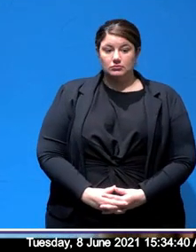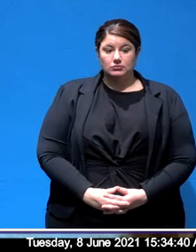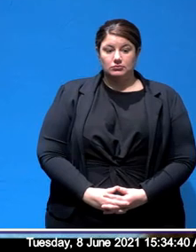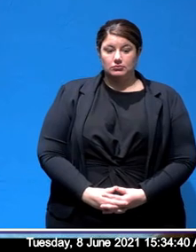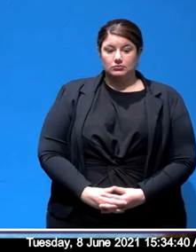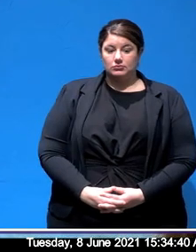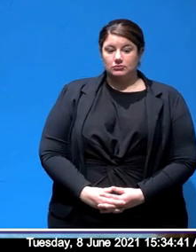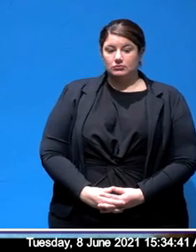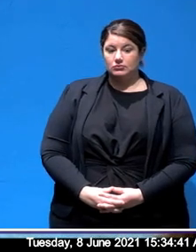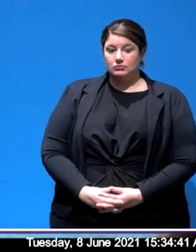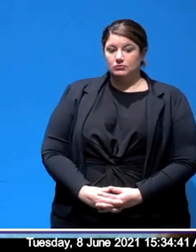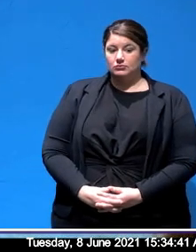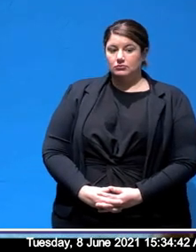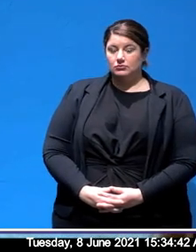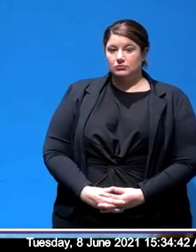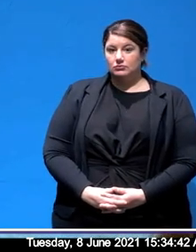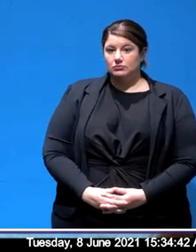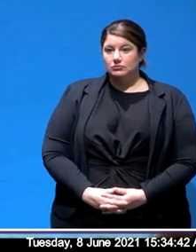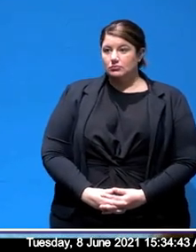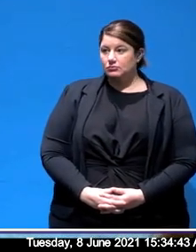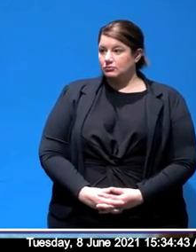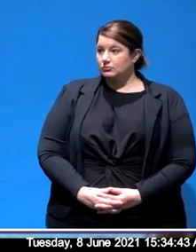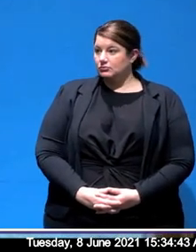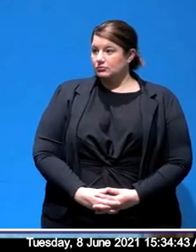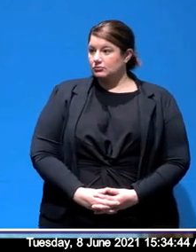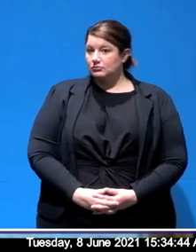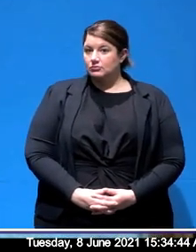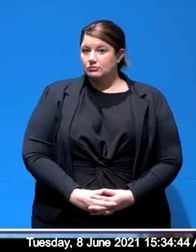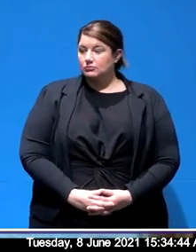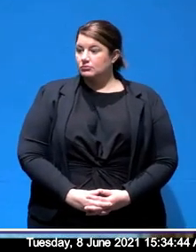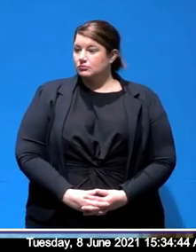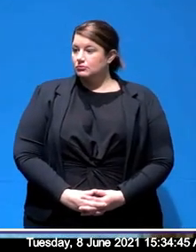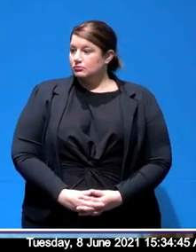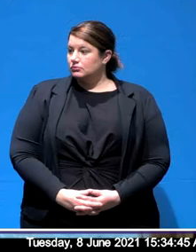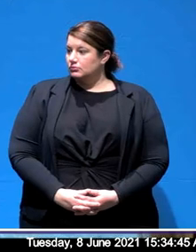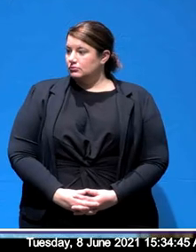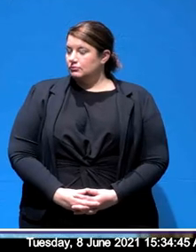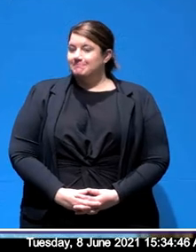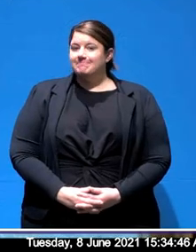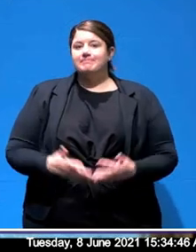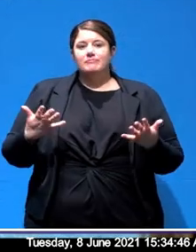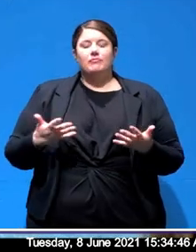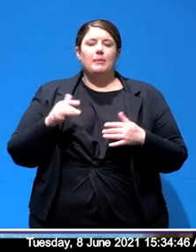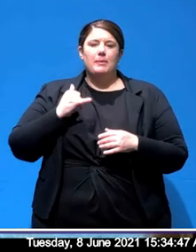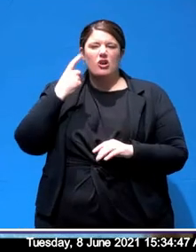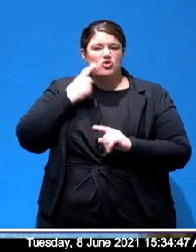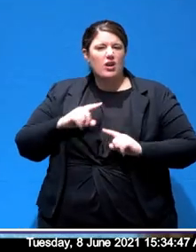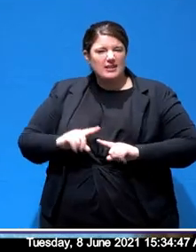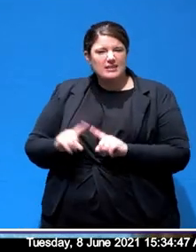rotate it. I'm afraid I can't see it from where I am. Perhaps I can do it this way, Ms Kirkby.